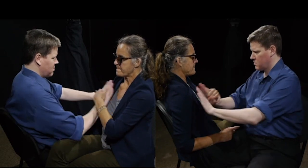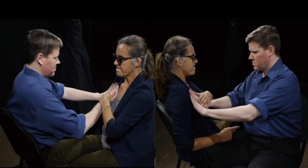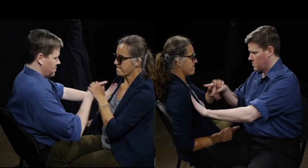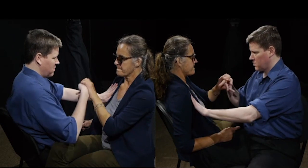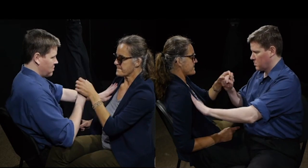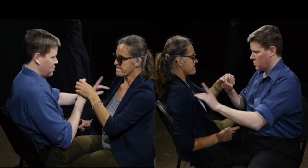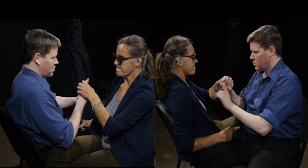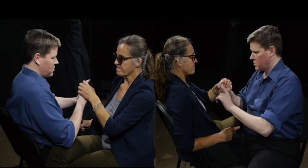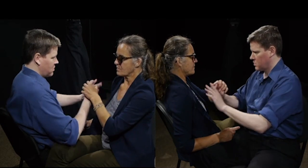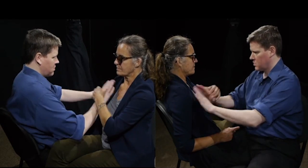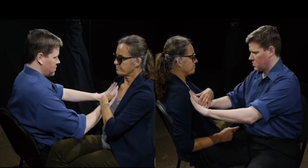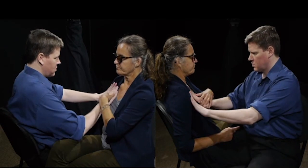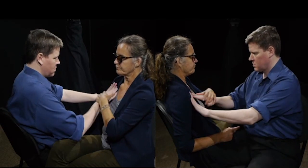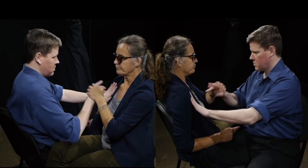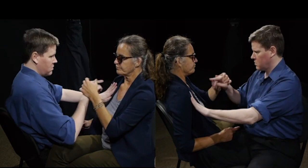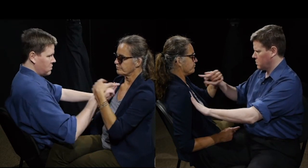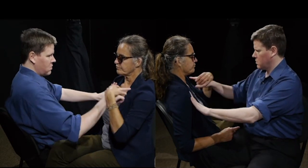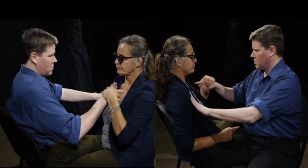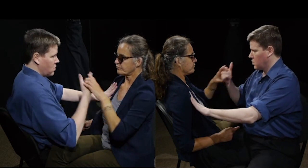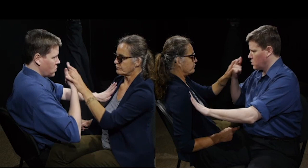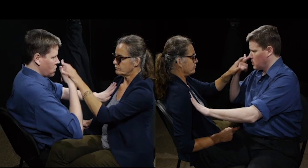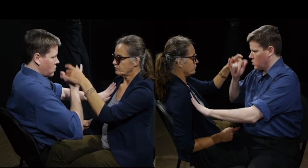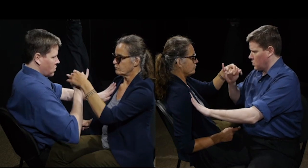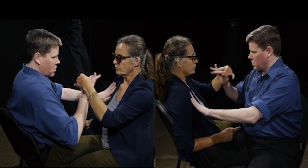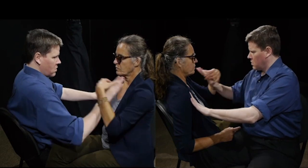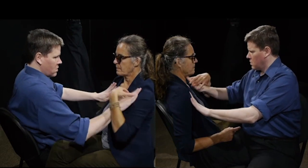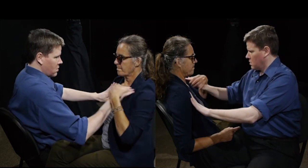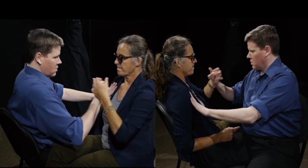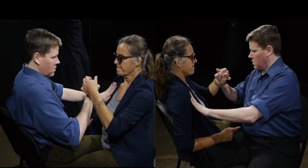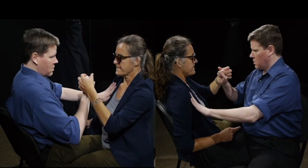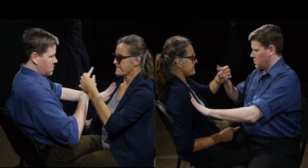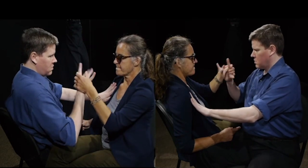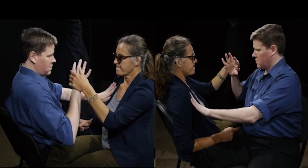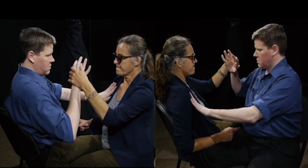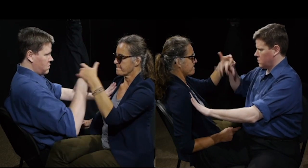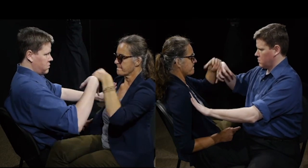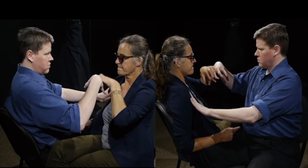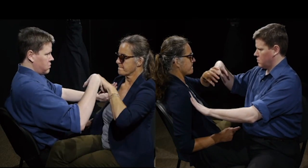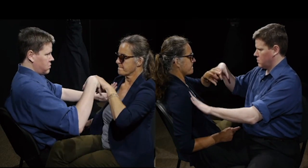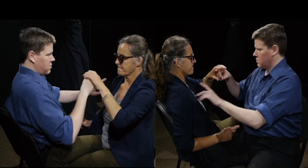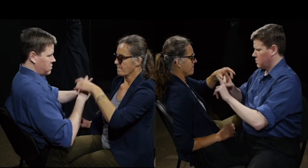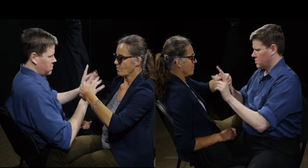So here we have an example of a Protactile word that resembles a word in ASL but they mean different things.